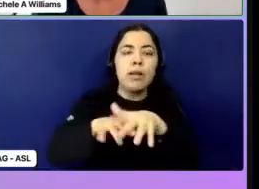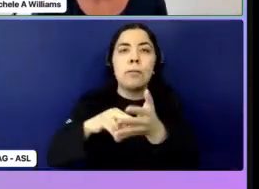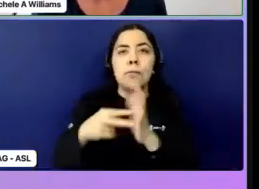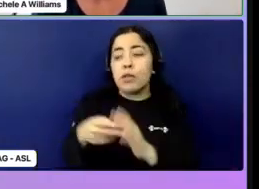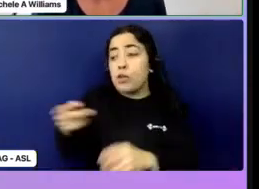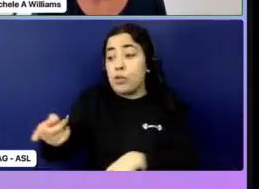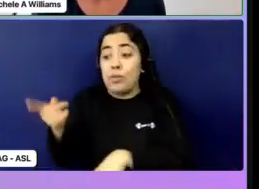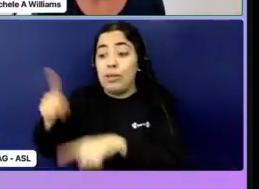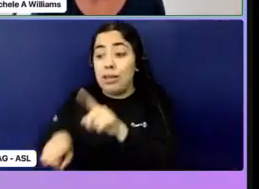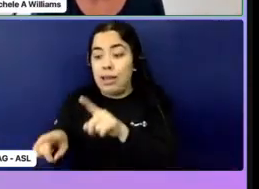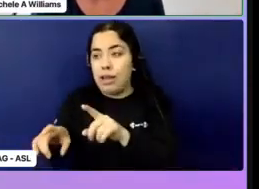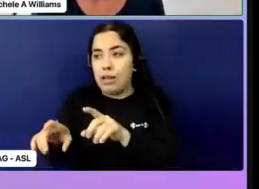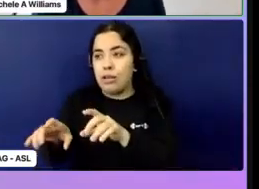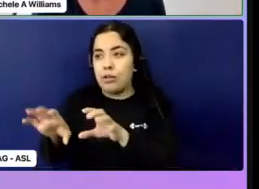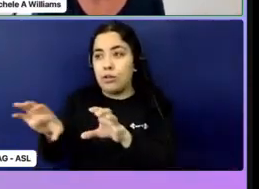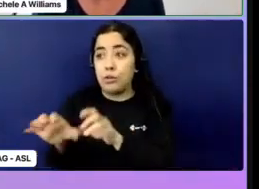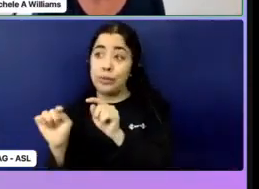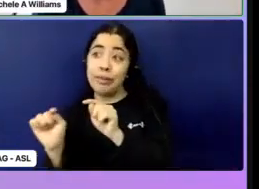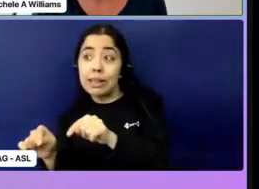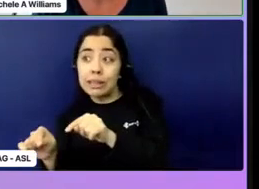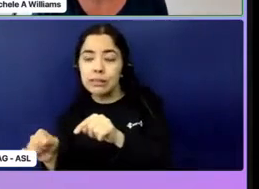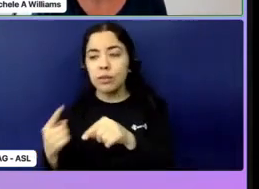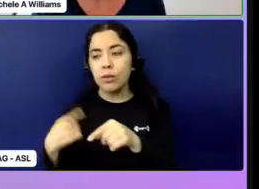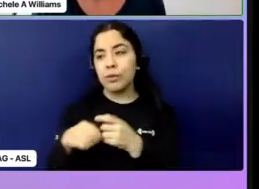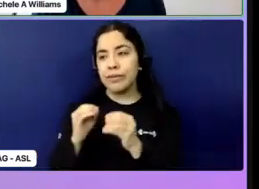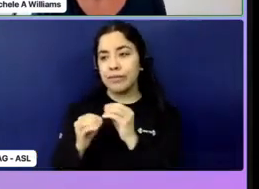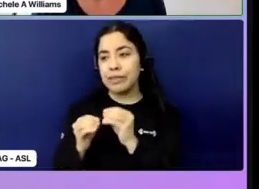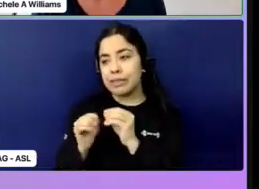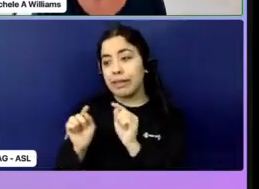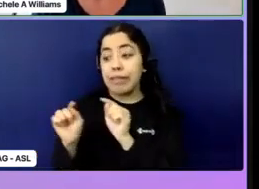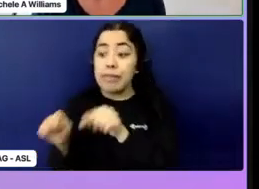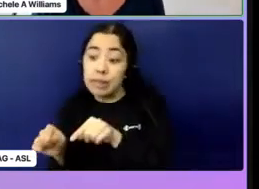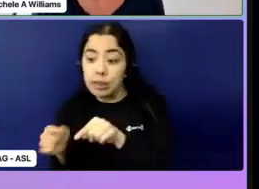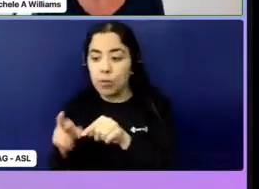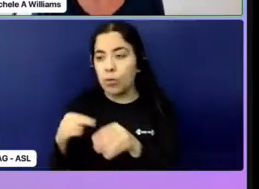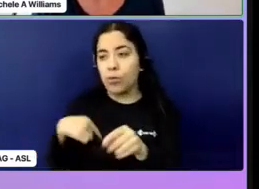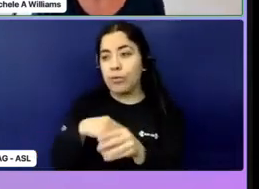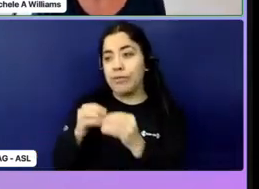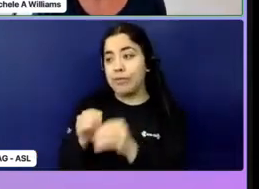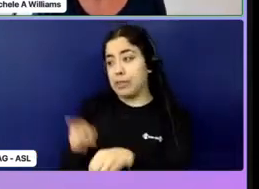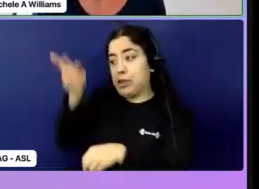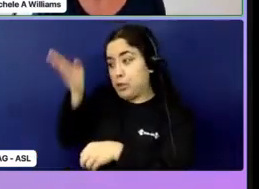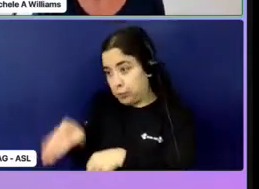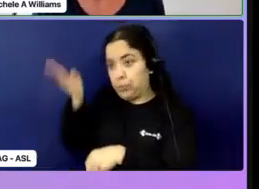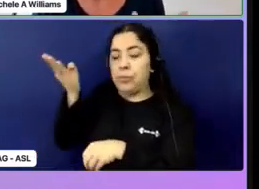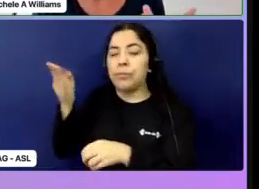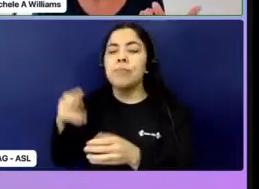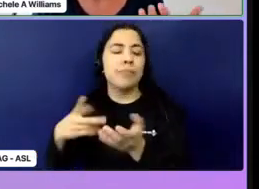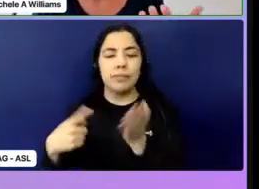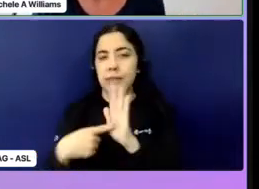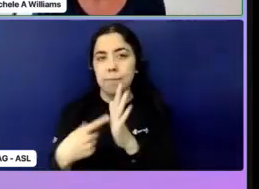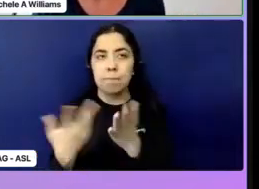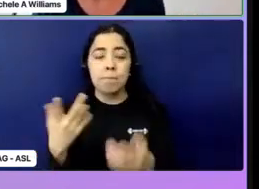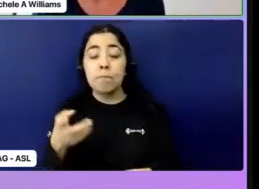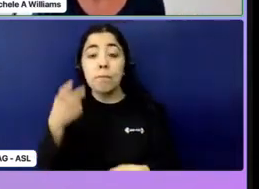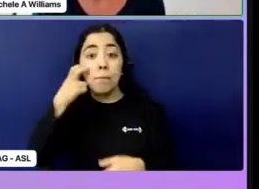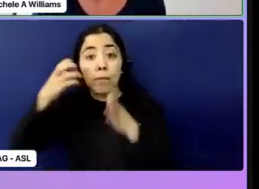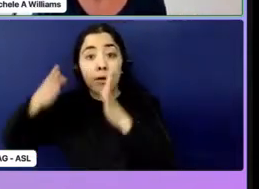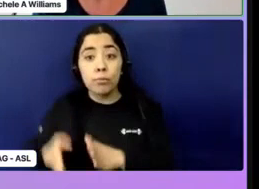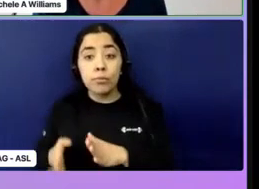from a viewpoint of inventing for assimilation, as in, someone can't do something a certain way, so we need to